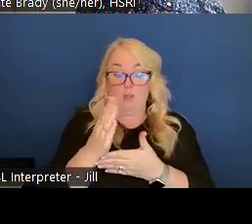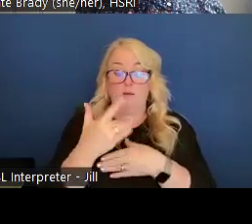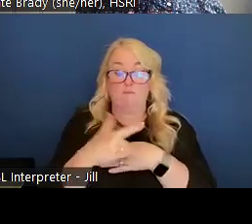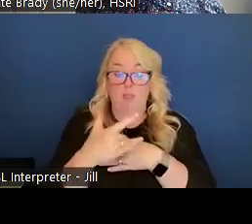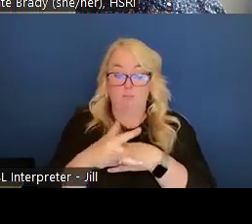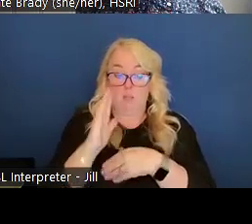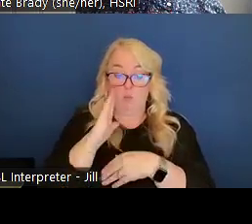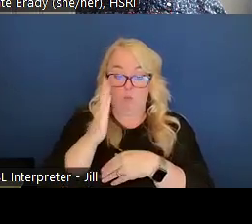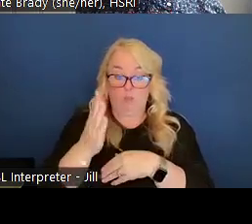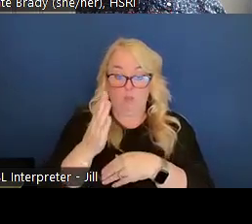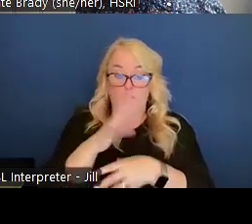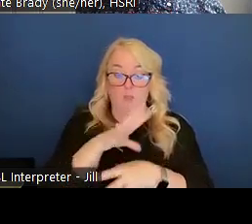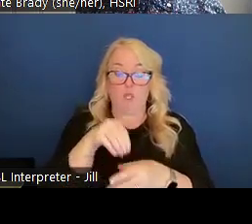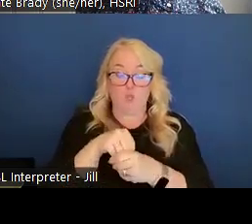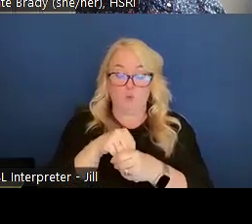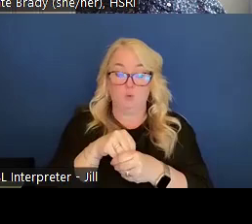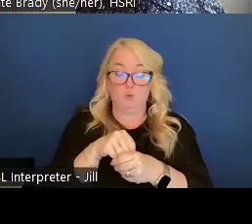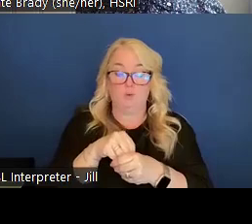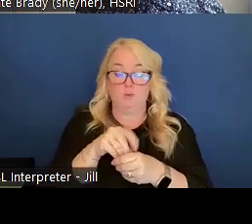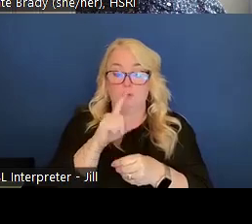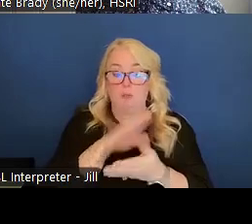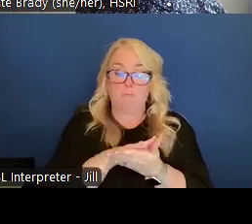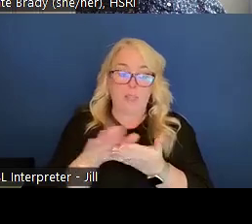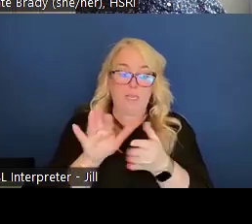including a plain language summary and transcript―will be